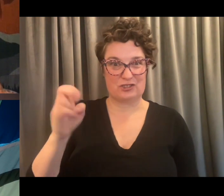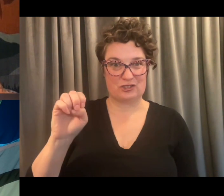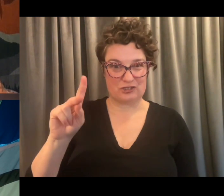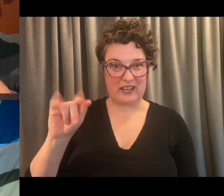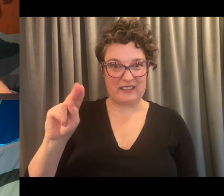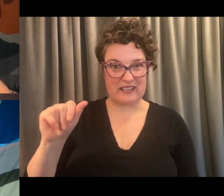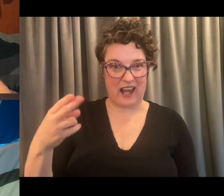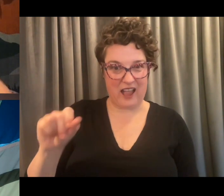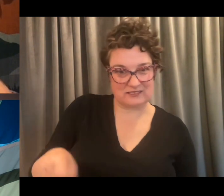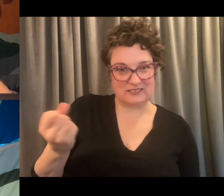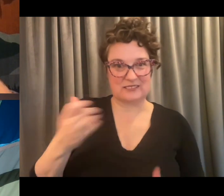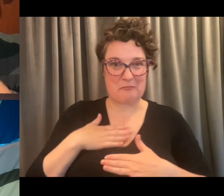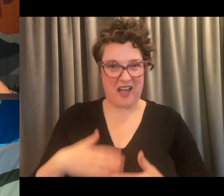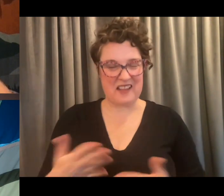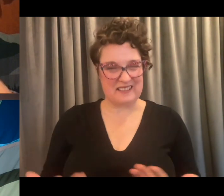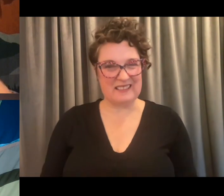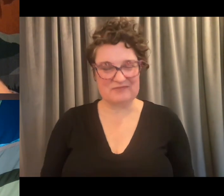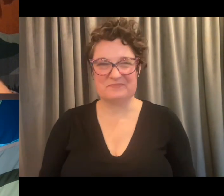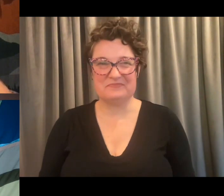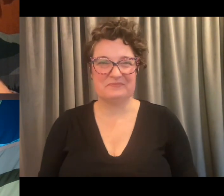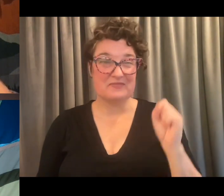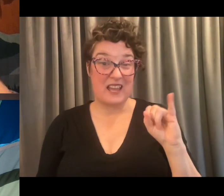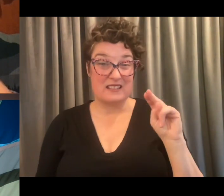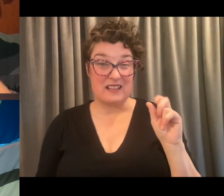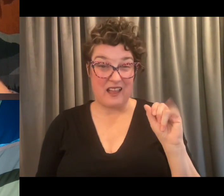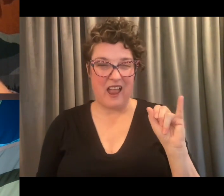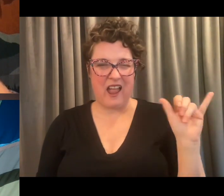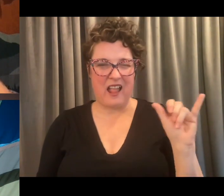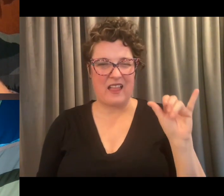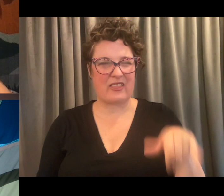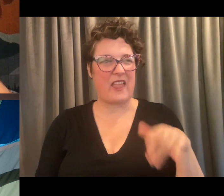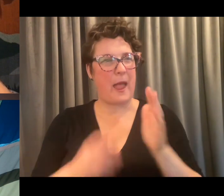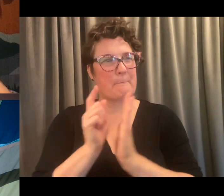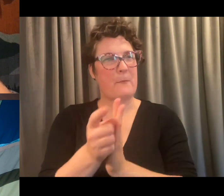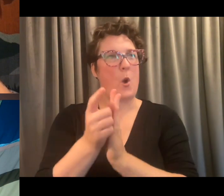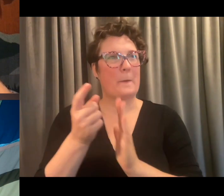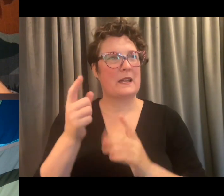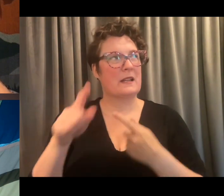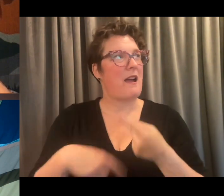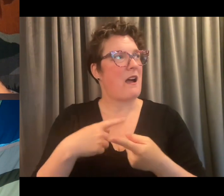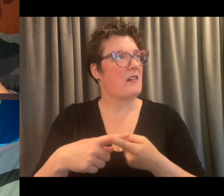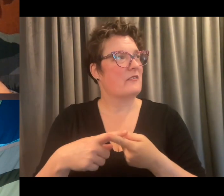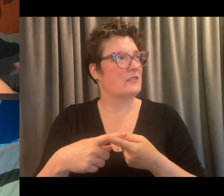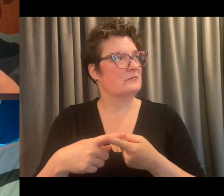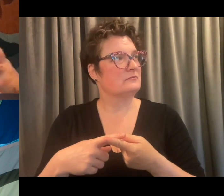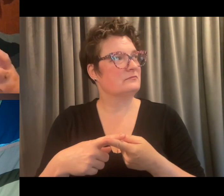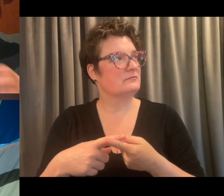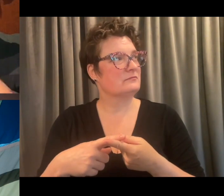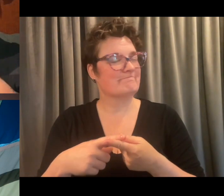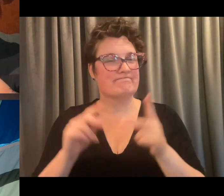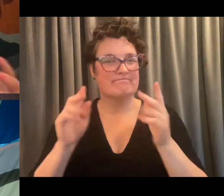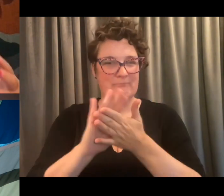Sinai is kind of like the moment of the peoplehood of the Israelites really